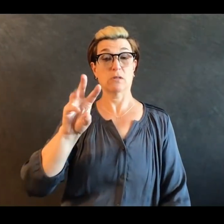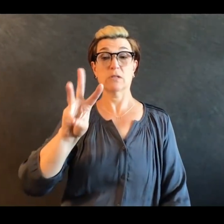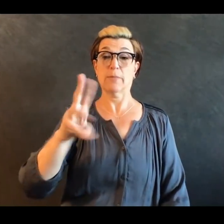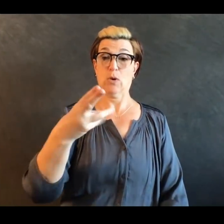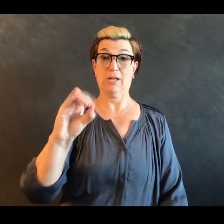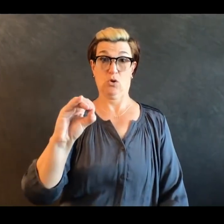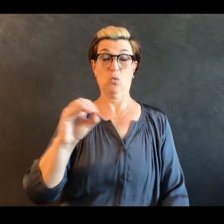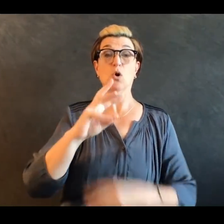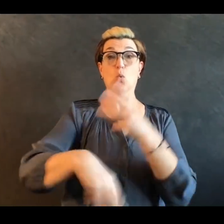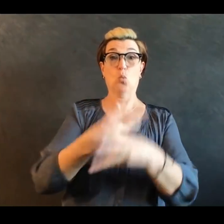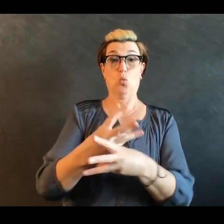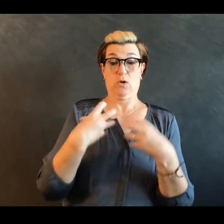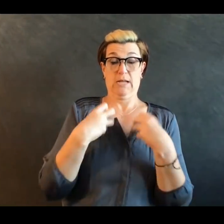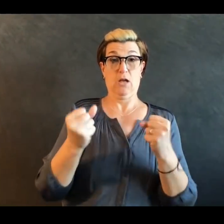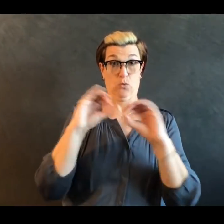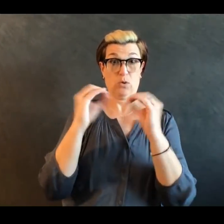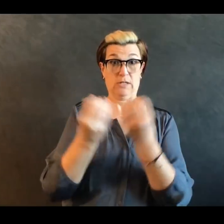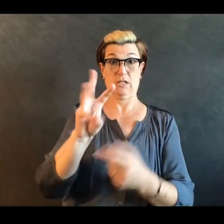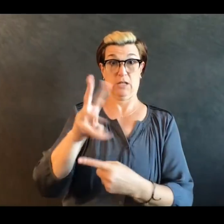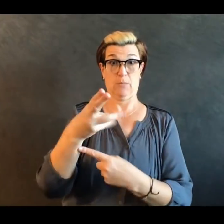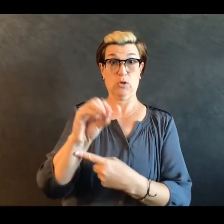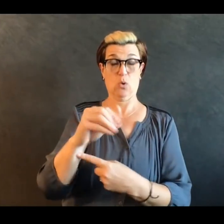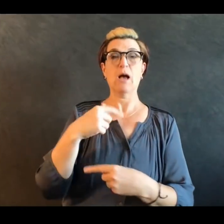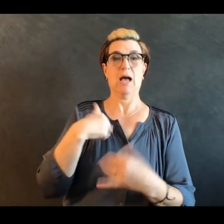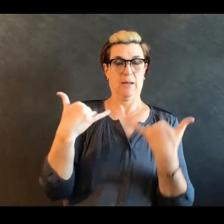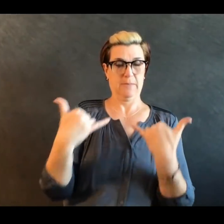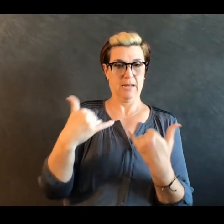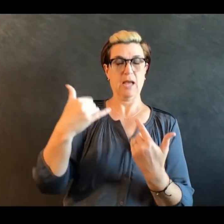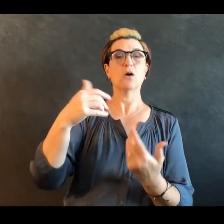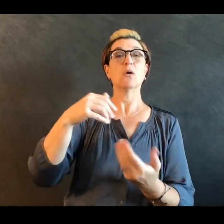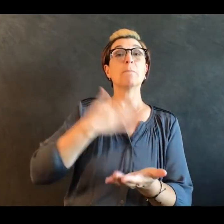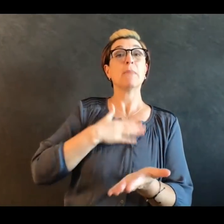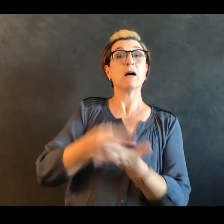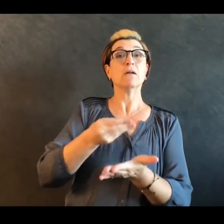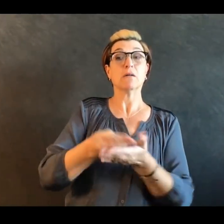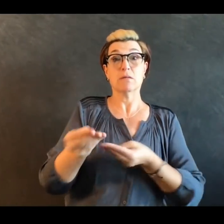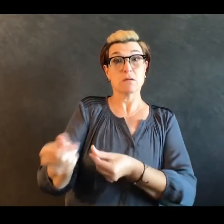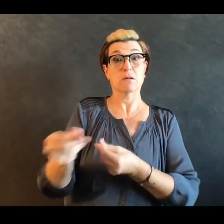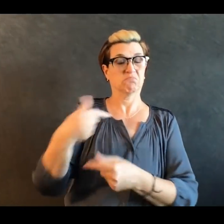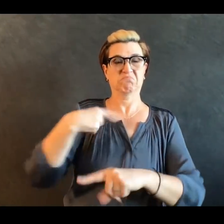pending a review of the organization's coverup and mismanagement of the corona